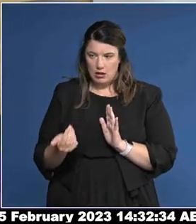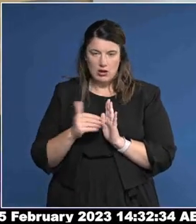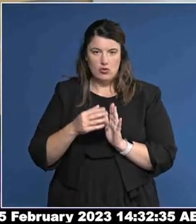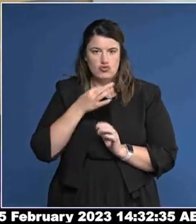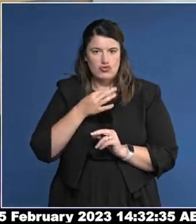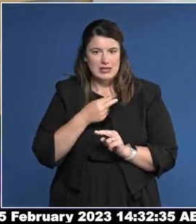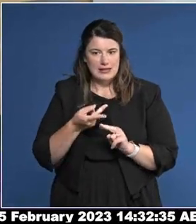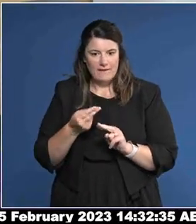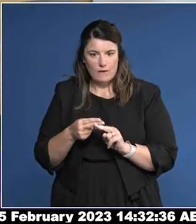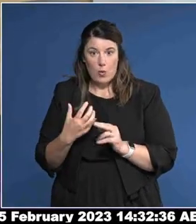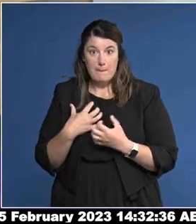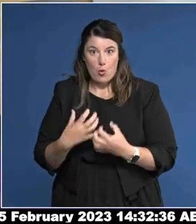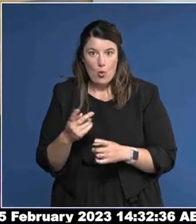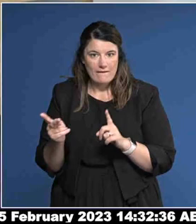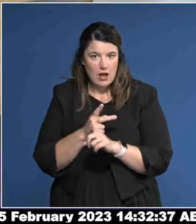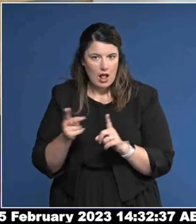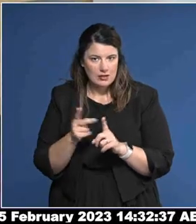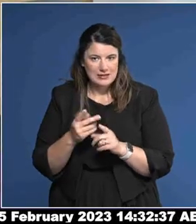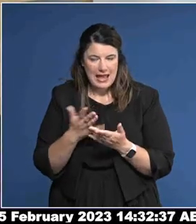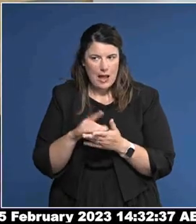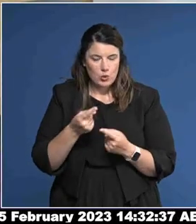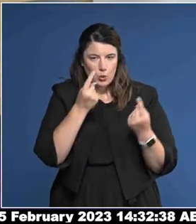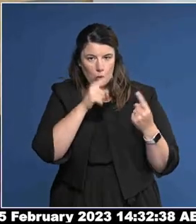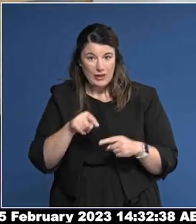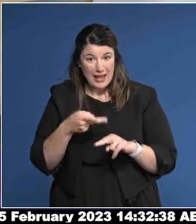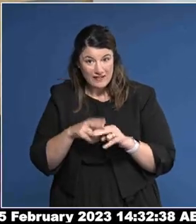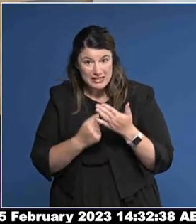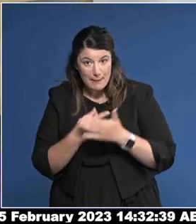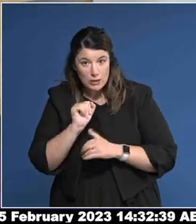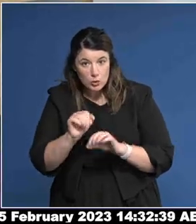How do you measure that at an institutional level within organisations?